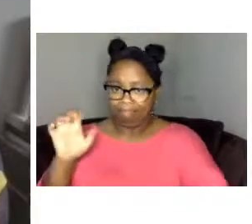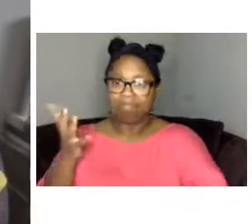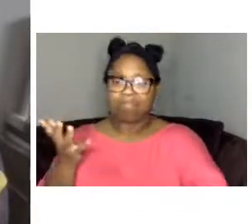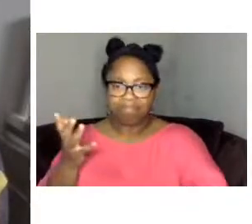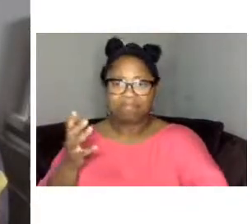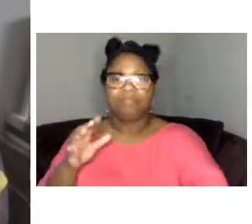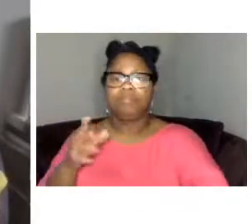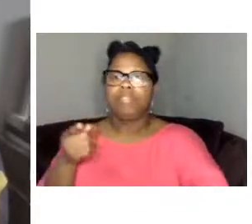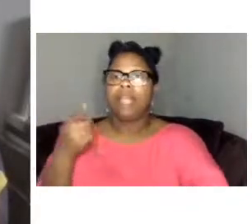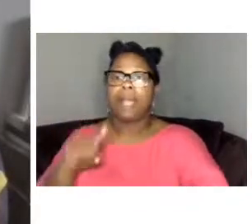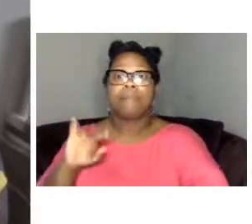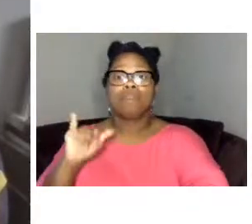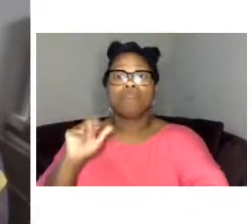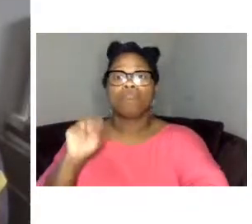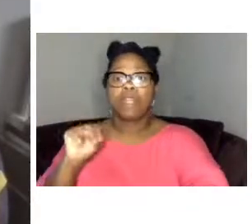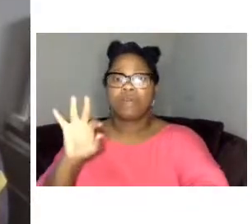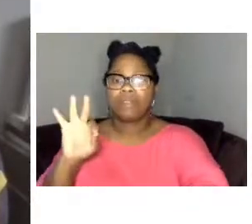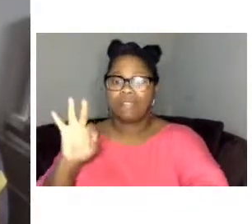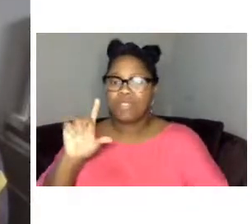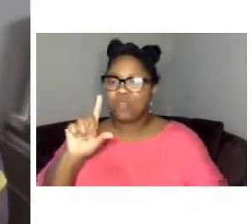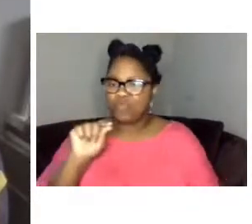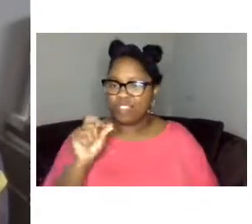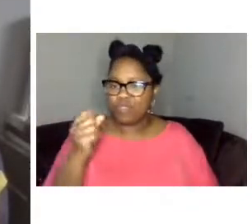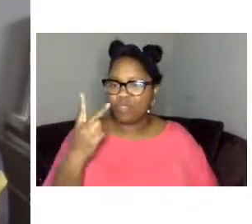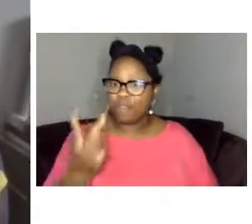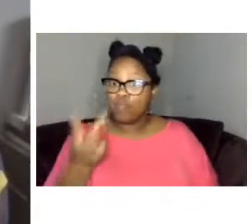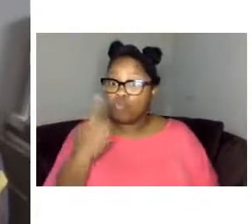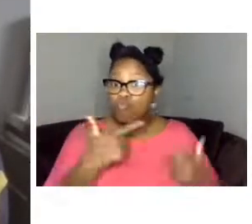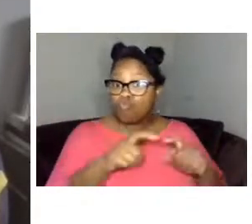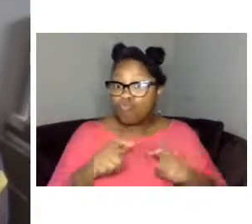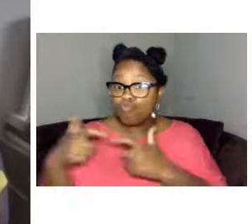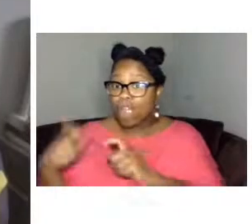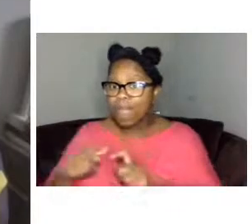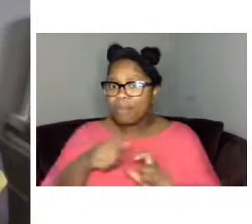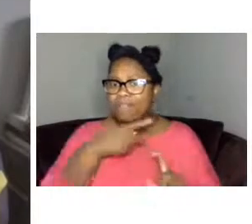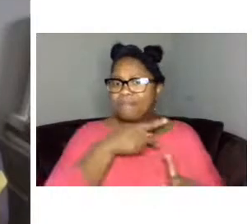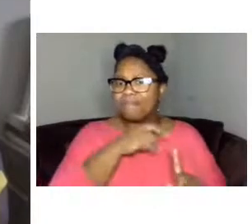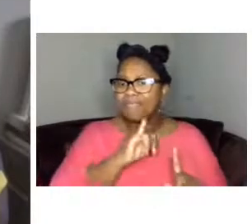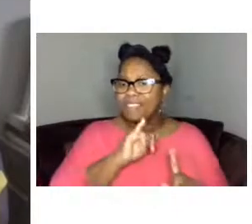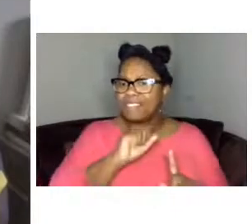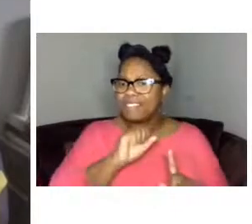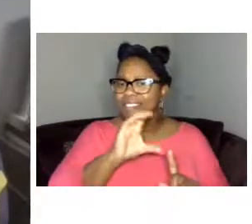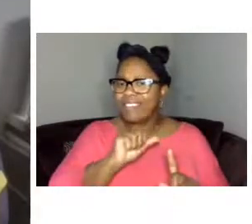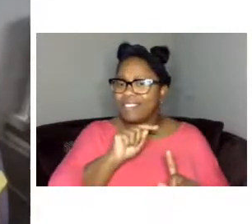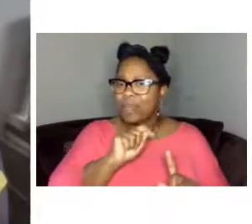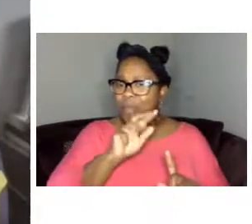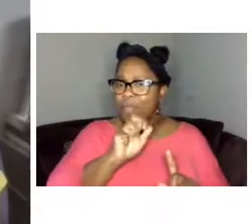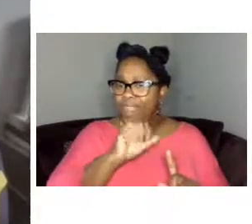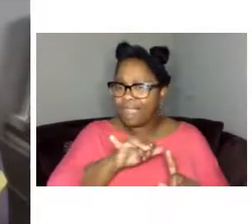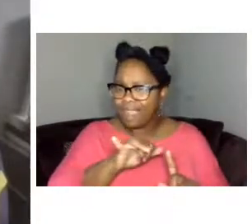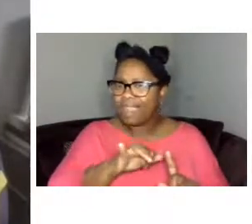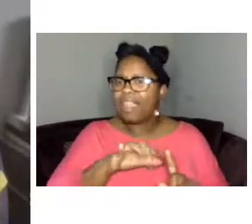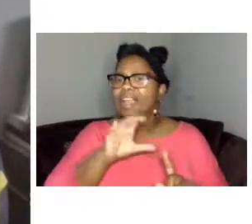the first tribes recognized by the state of Maryland in 2017 the state also recognized the Akahonic